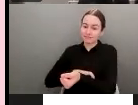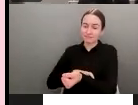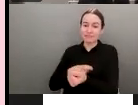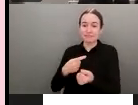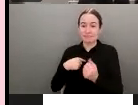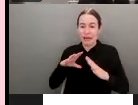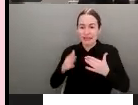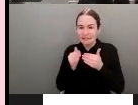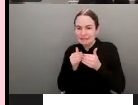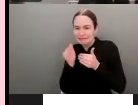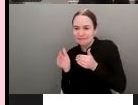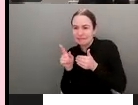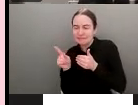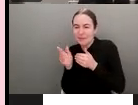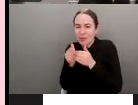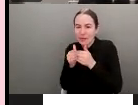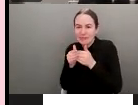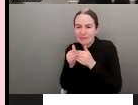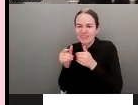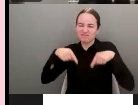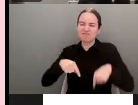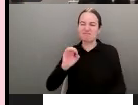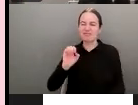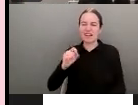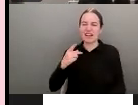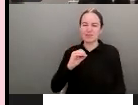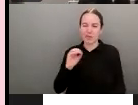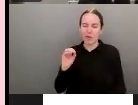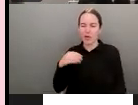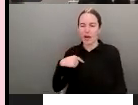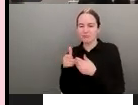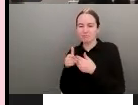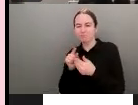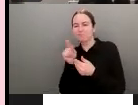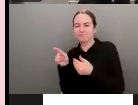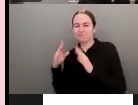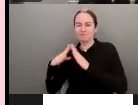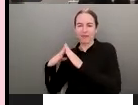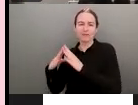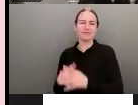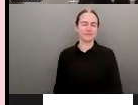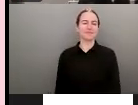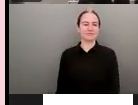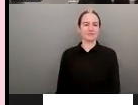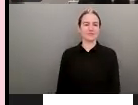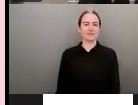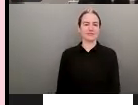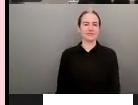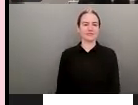west from here. Also Google Developer,